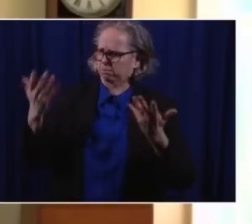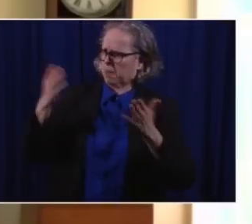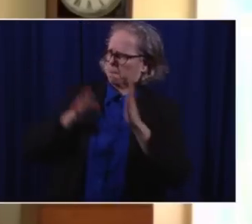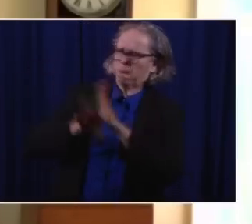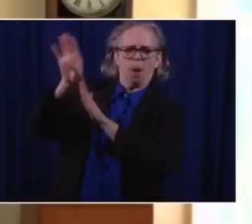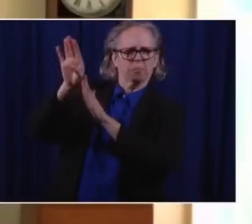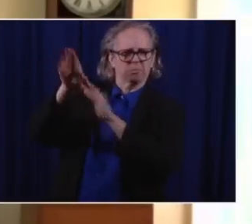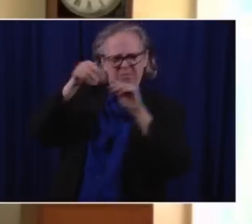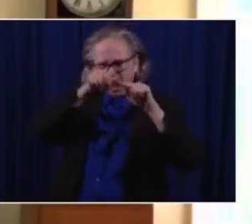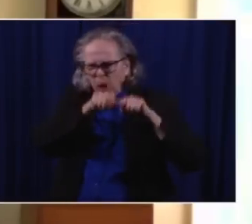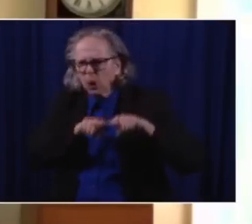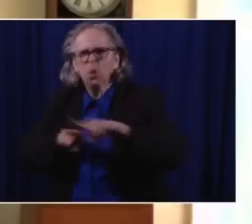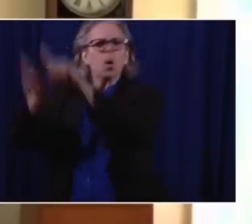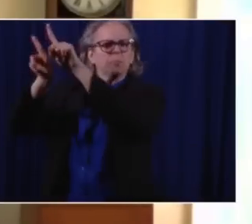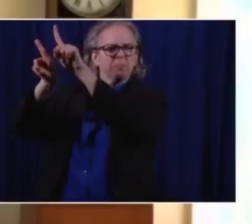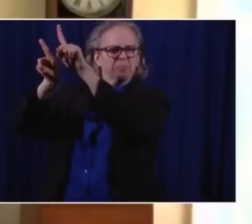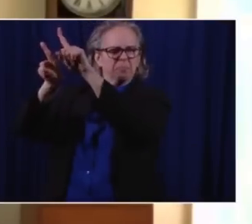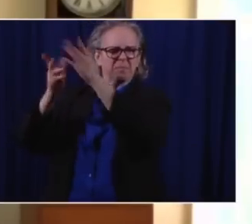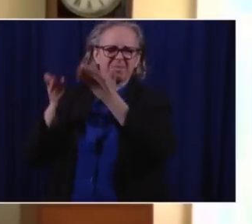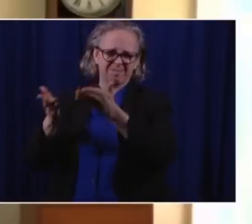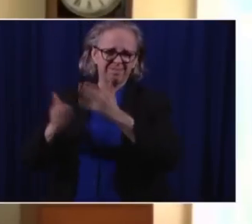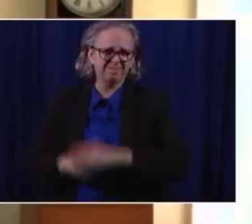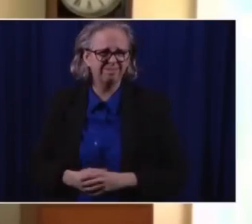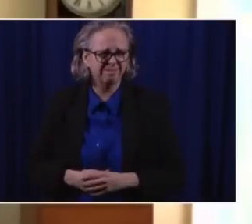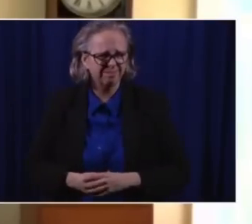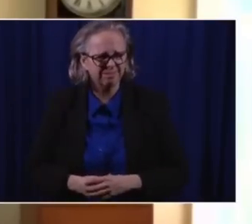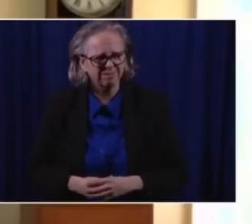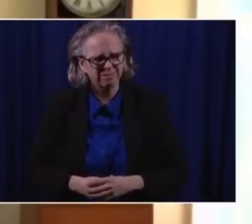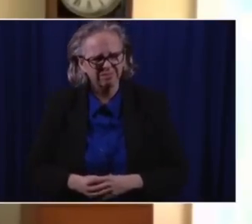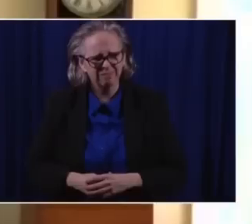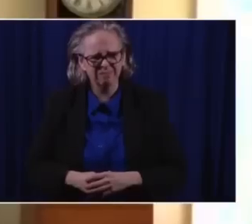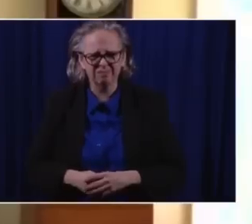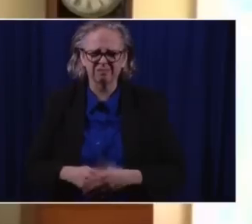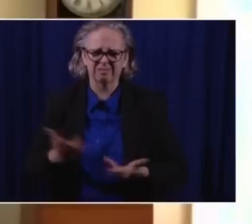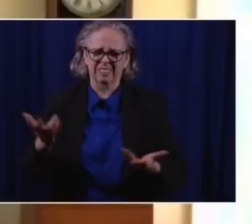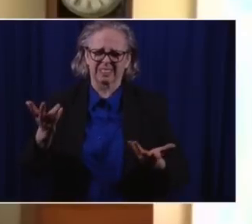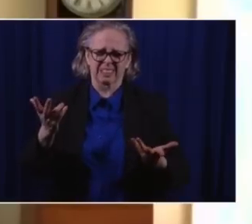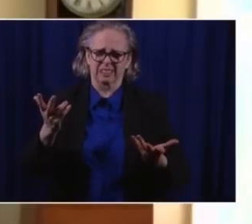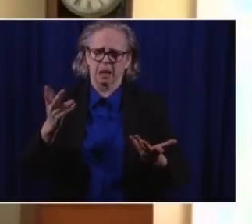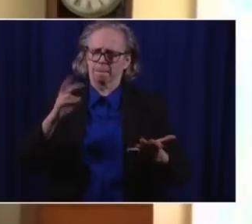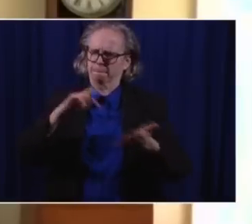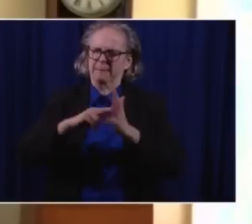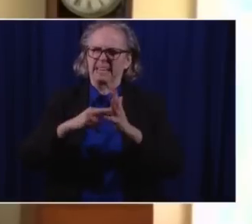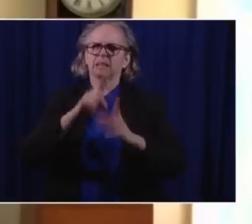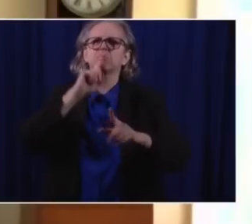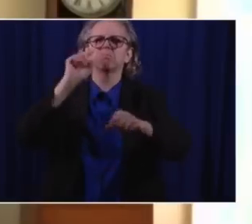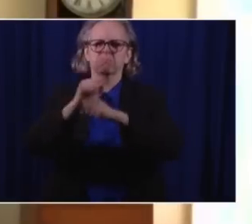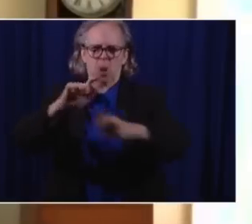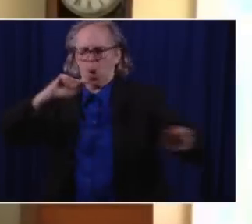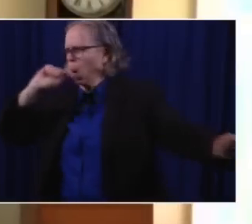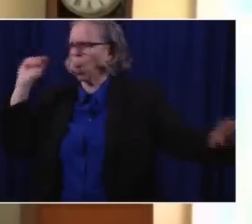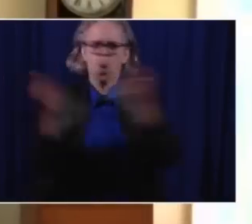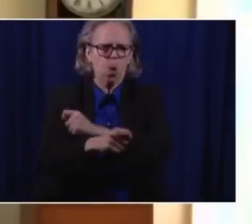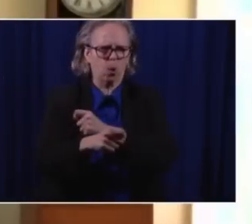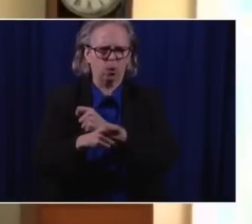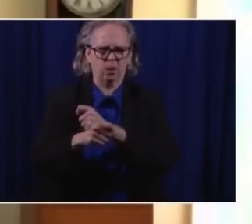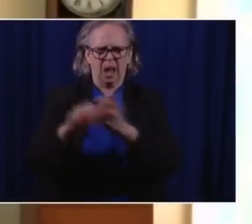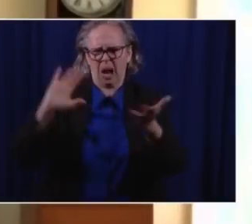Blues number of people hospitalized from covid there's the number and this is the ICU unit ICU it is obviously